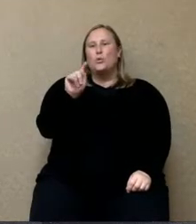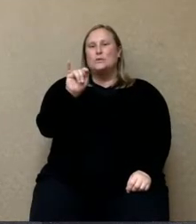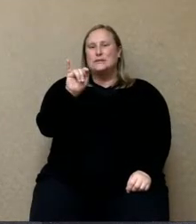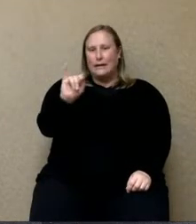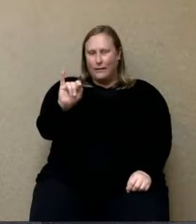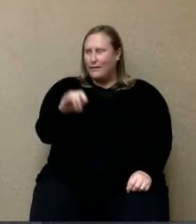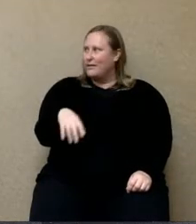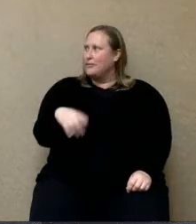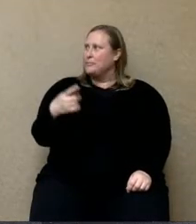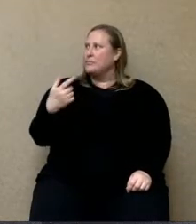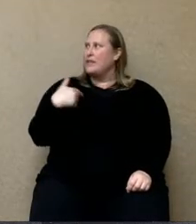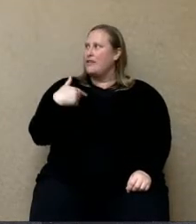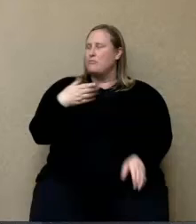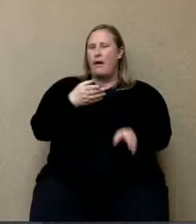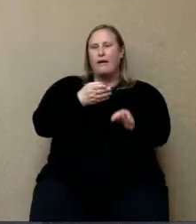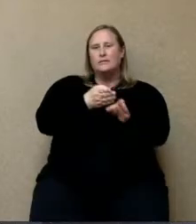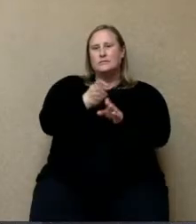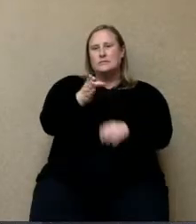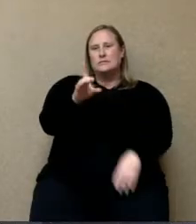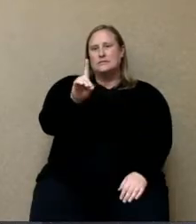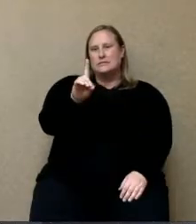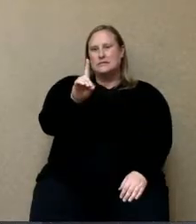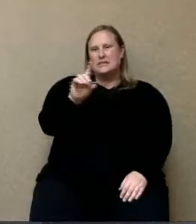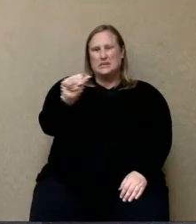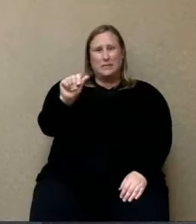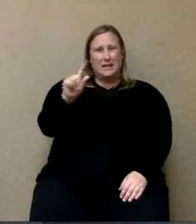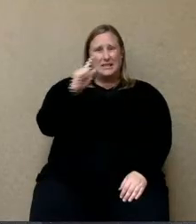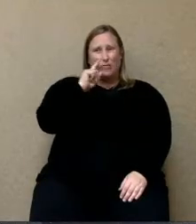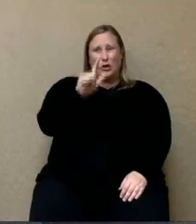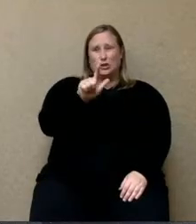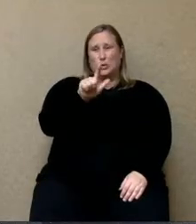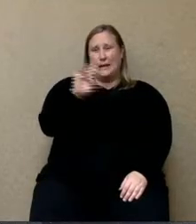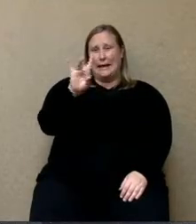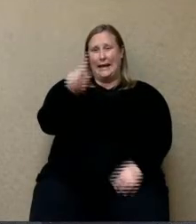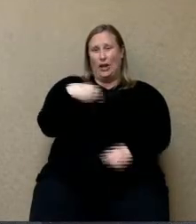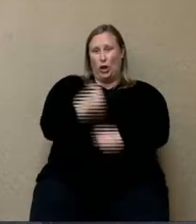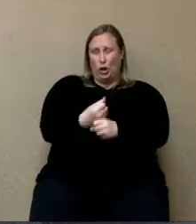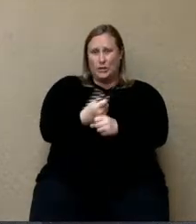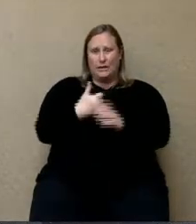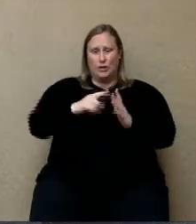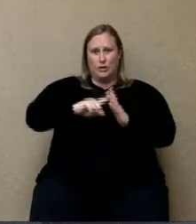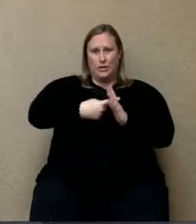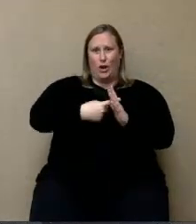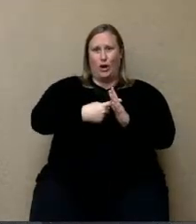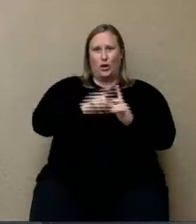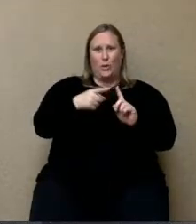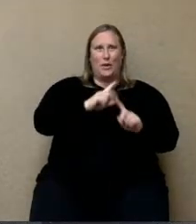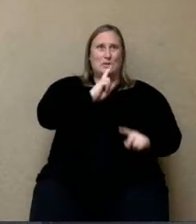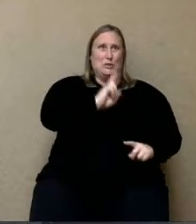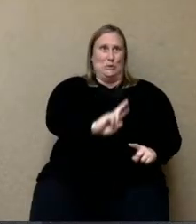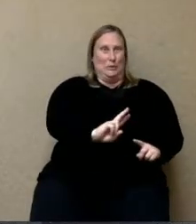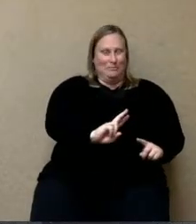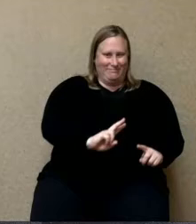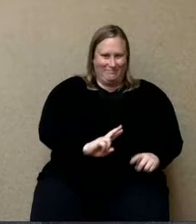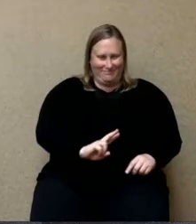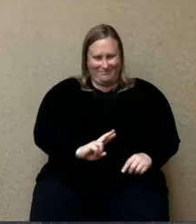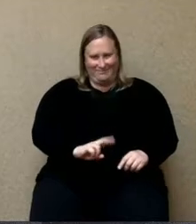I've been in the field of disabilities for, oh gosh, like 28 years, so I started when I was two.